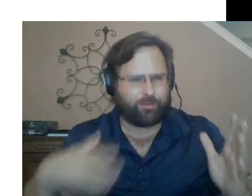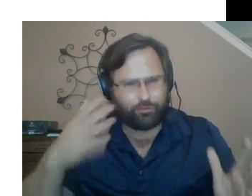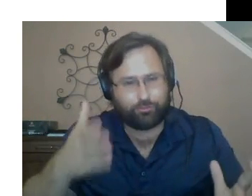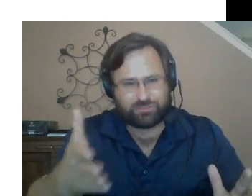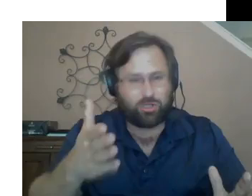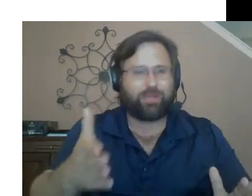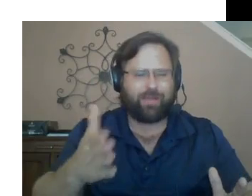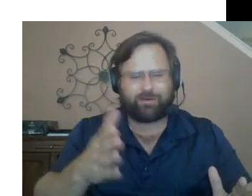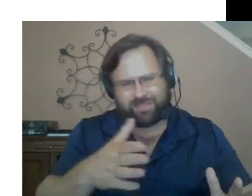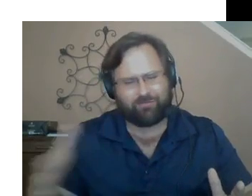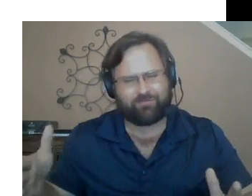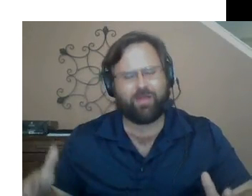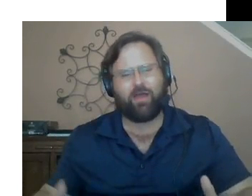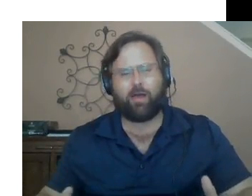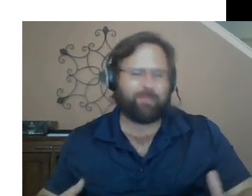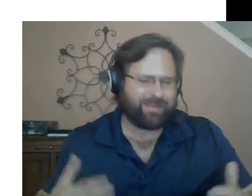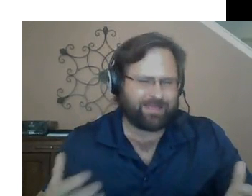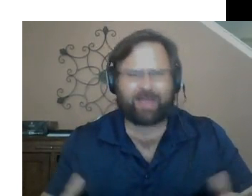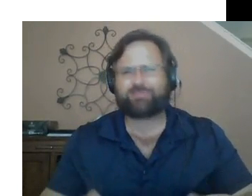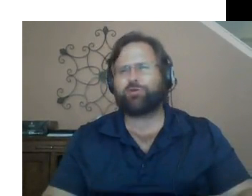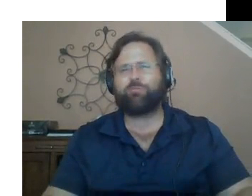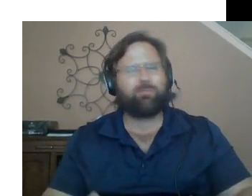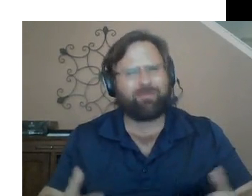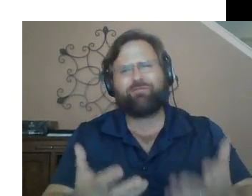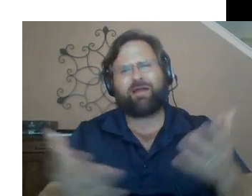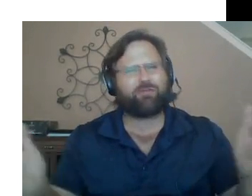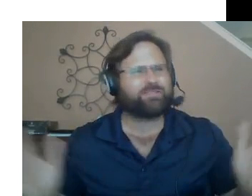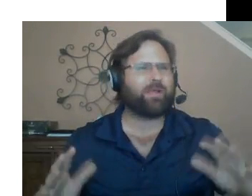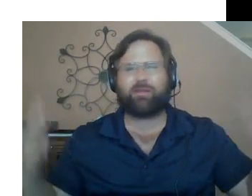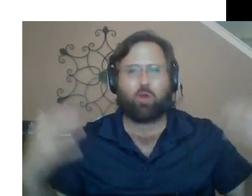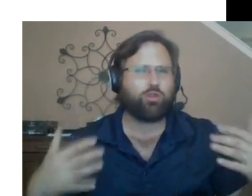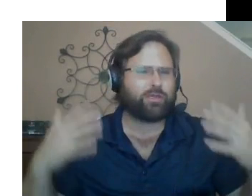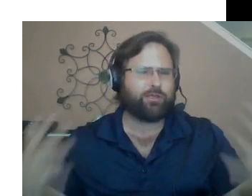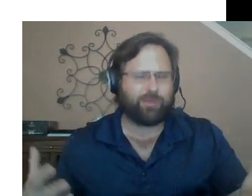you know you're just talking about yourself maybe in a classroom maybe if you've got friends around and they're all look at you while you